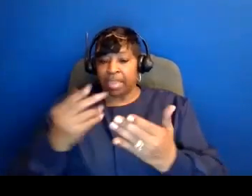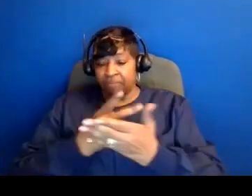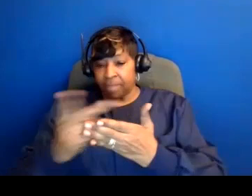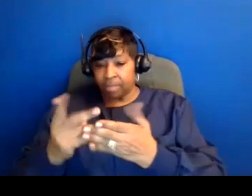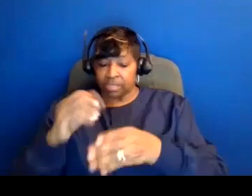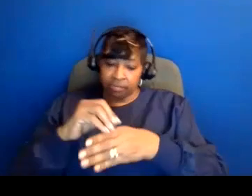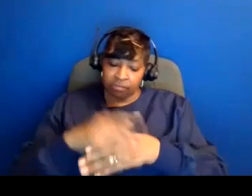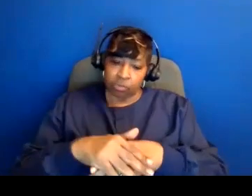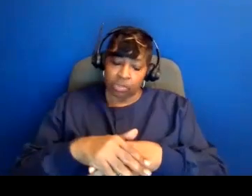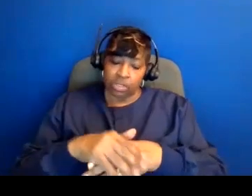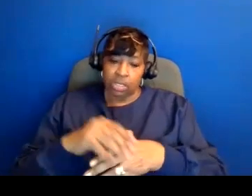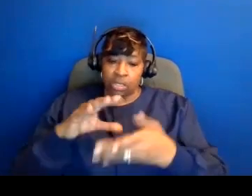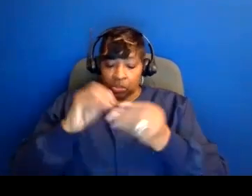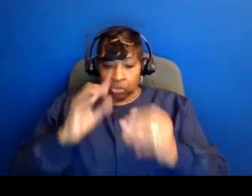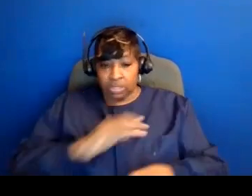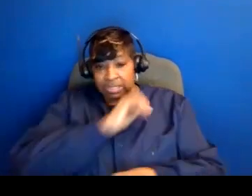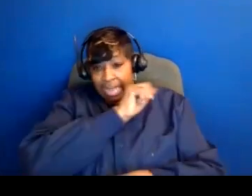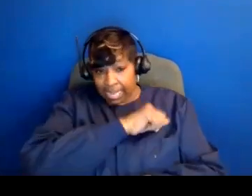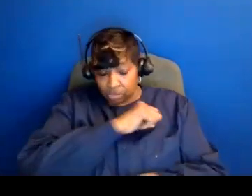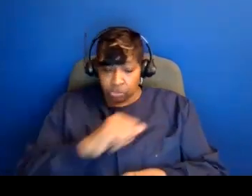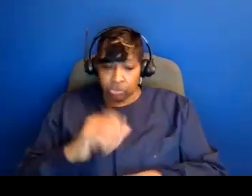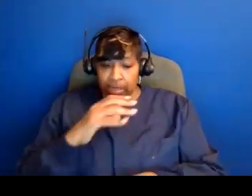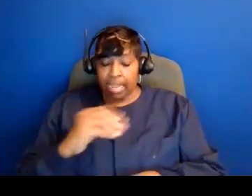lauravanpuymbrouck: or more culturally competent on issues of disability.